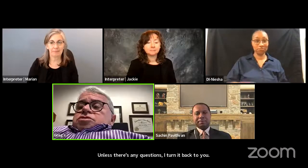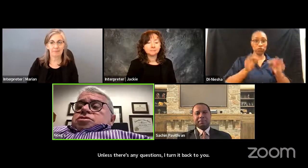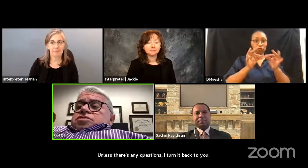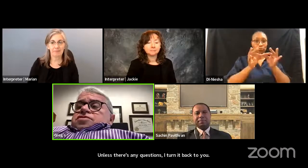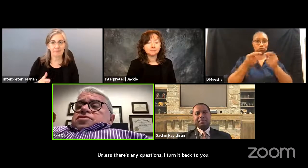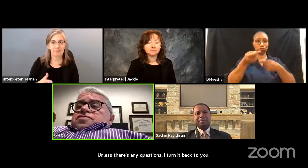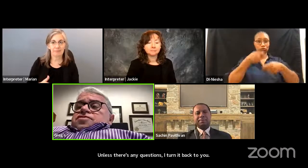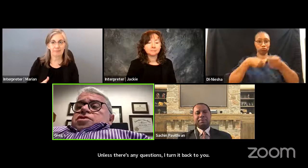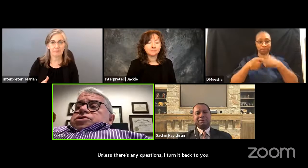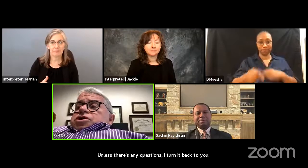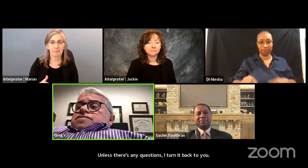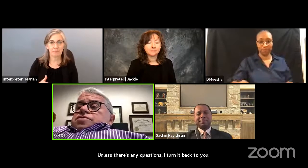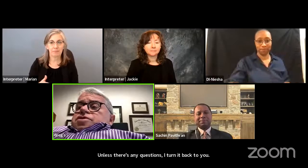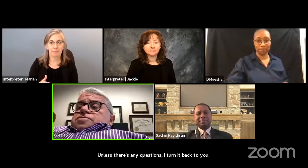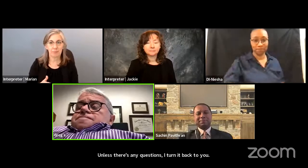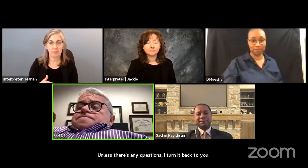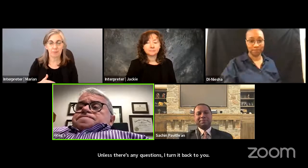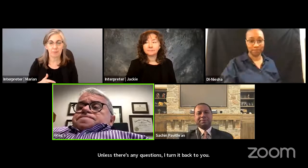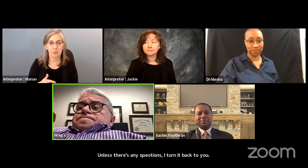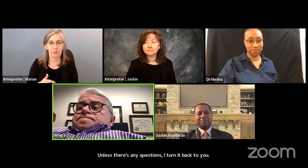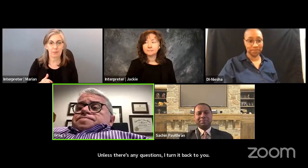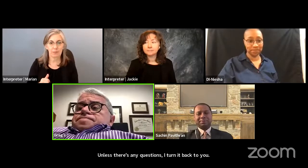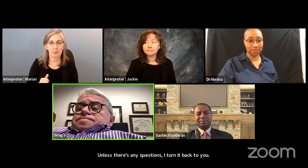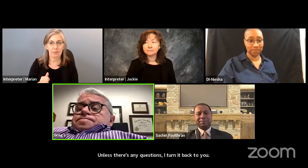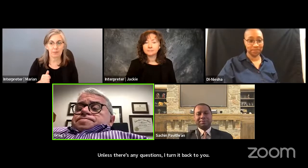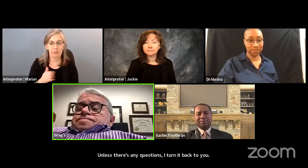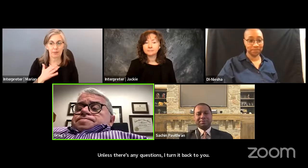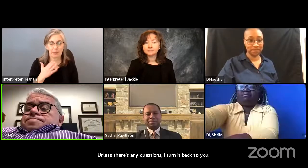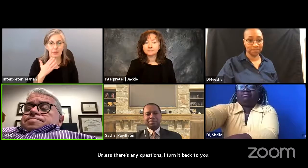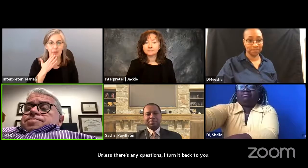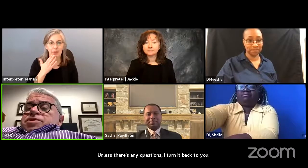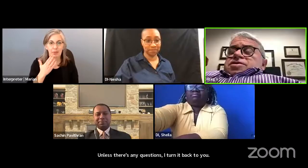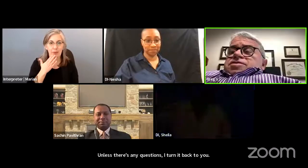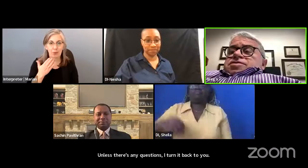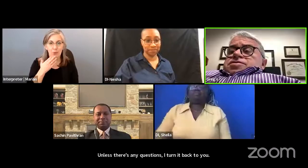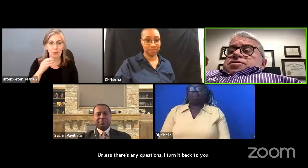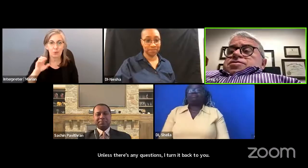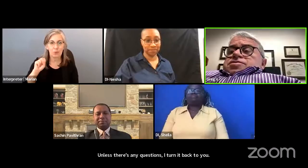For our Executive Director? All right.